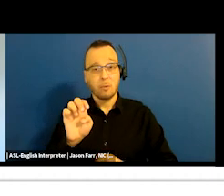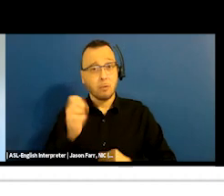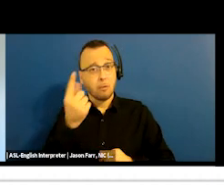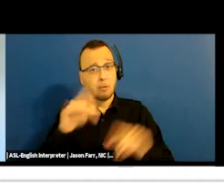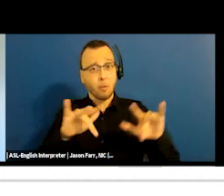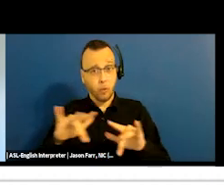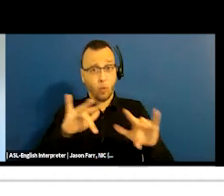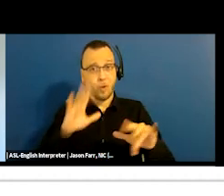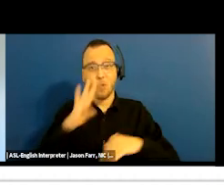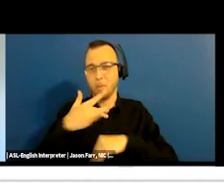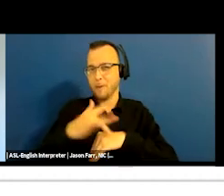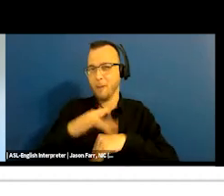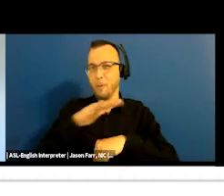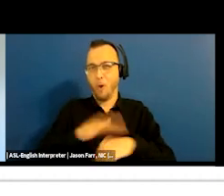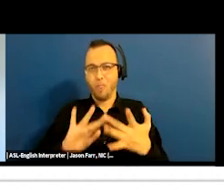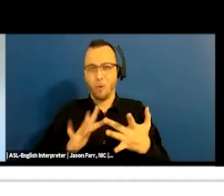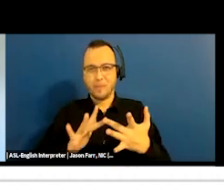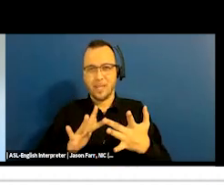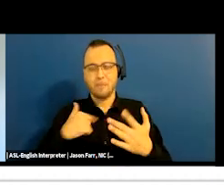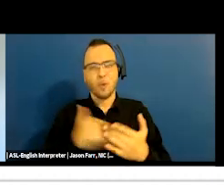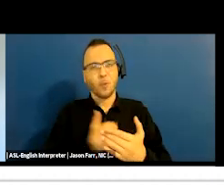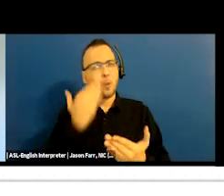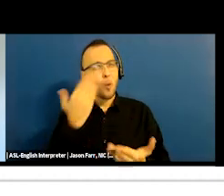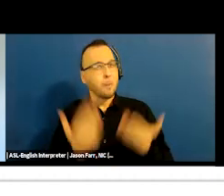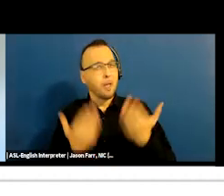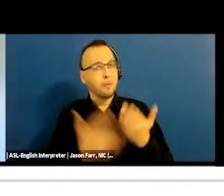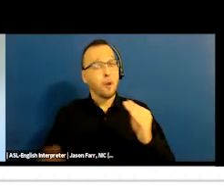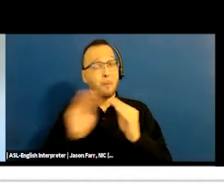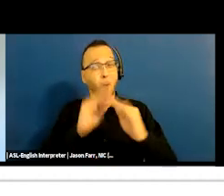So we already have quite a few people joining us today. Thank you.